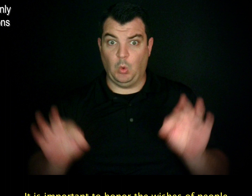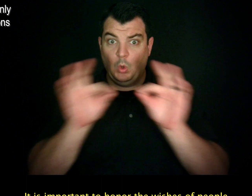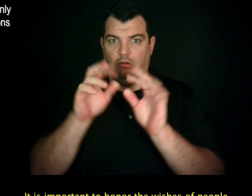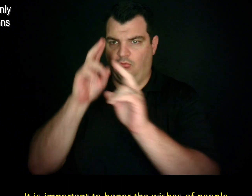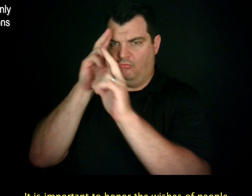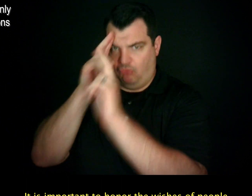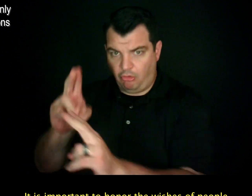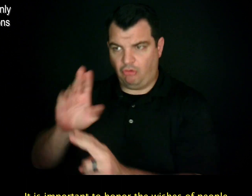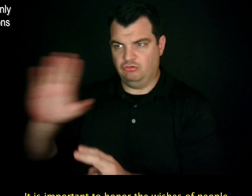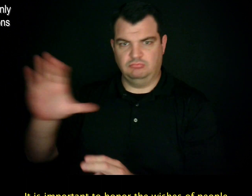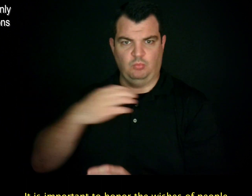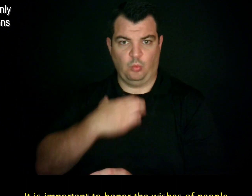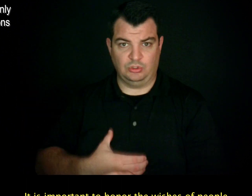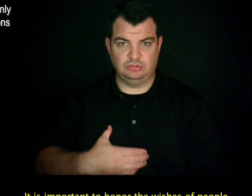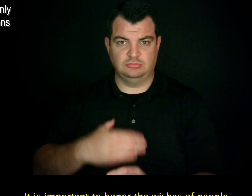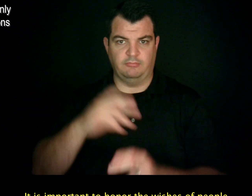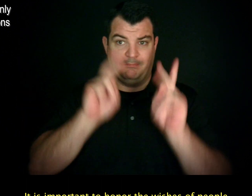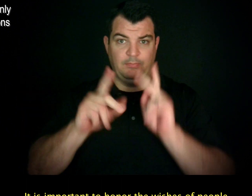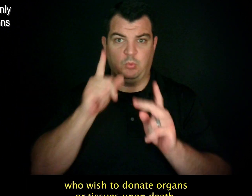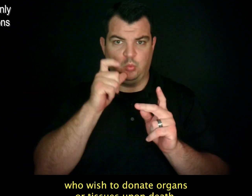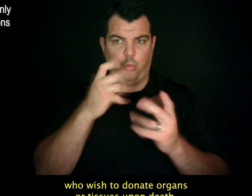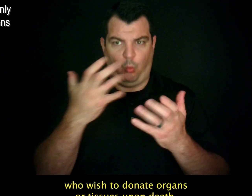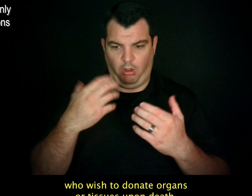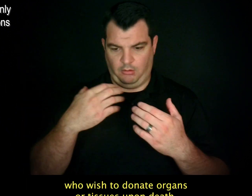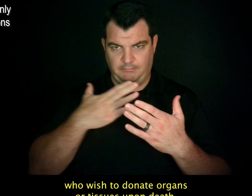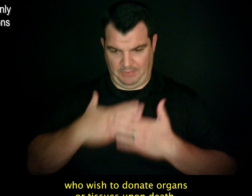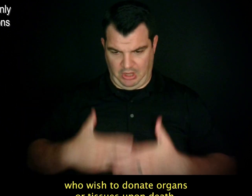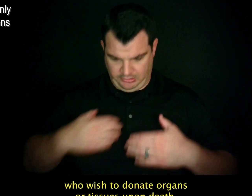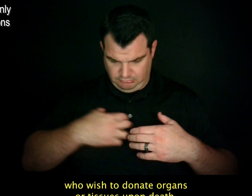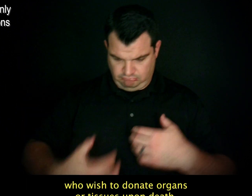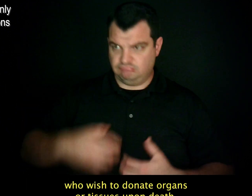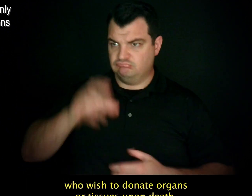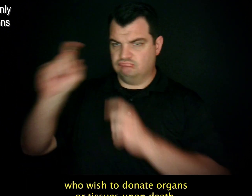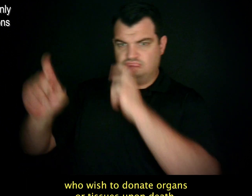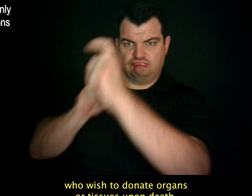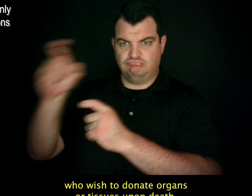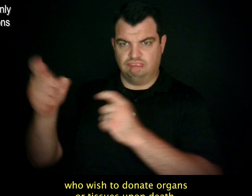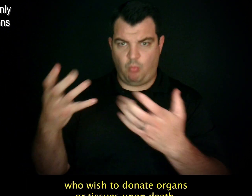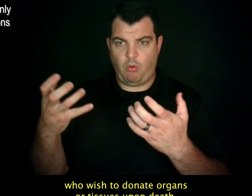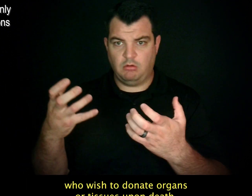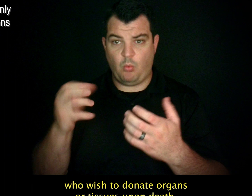It is important to honor the wishes of people who wish to donate organs or tissues upon death.